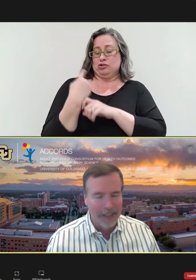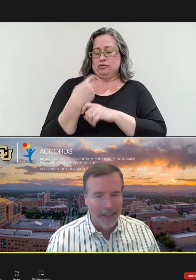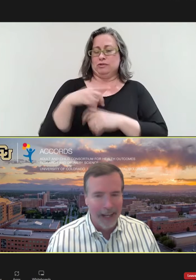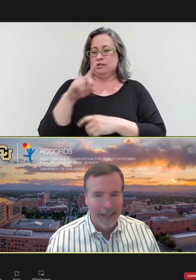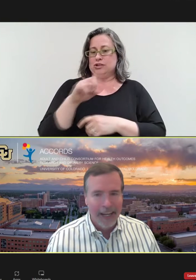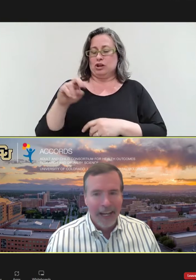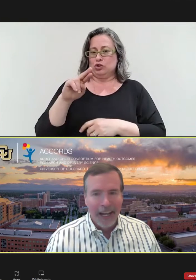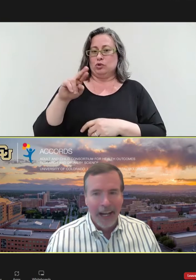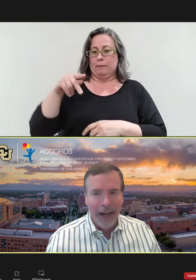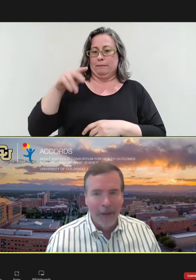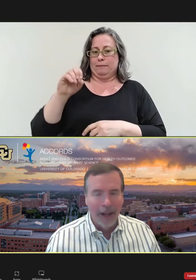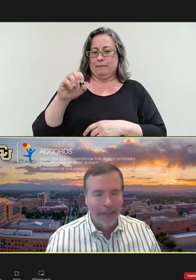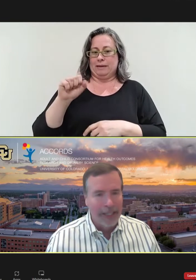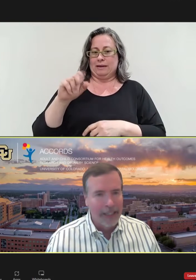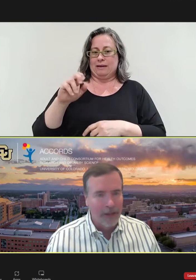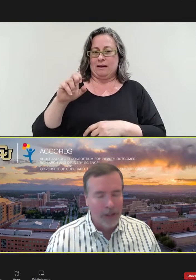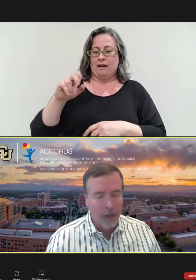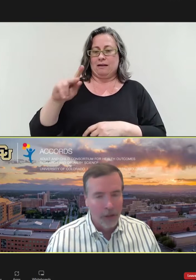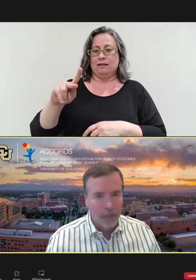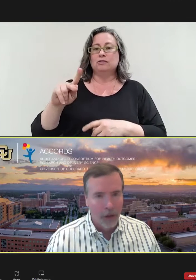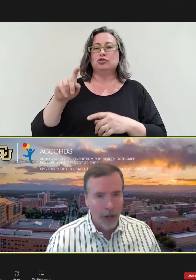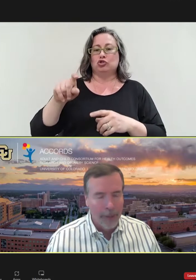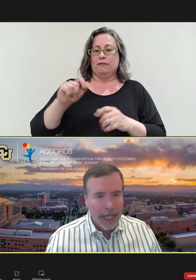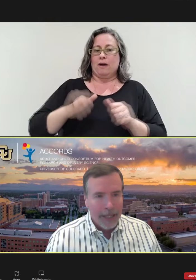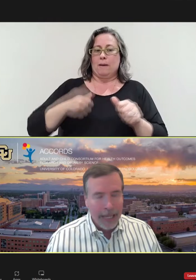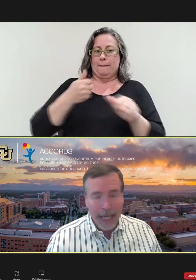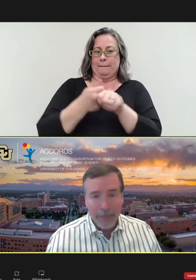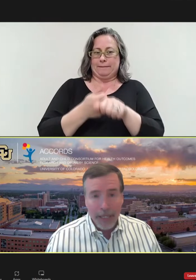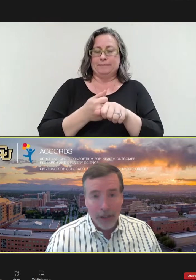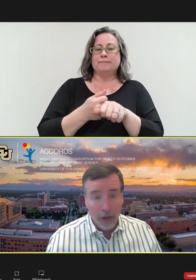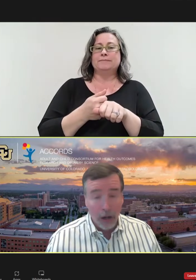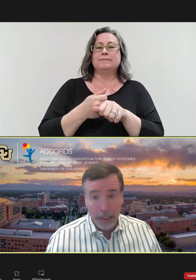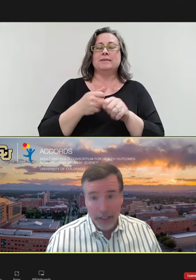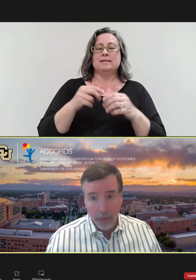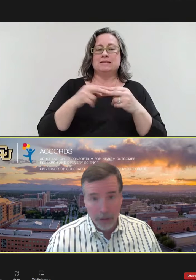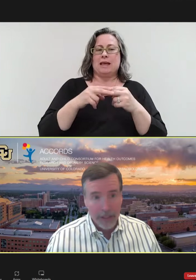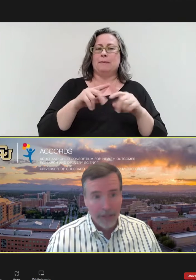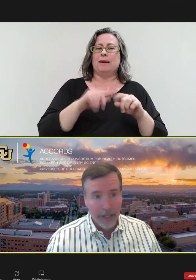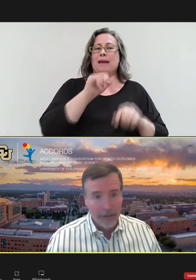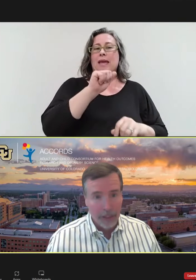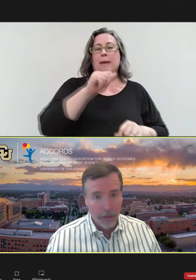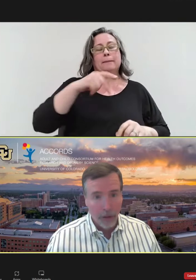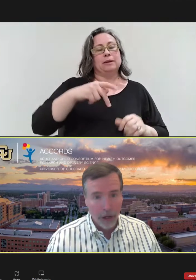slide on the Vaccines for Children program. The AAP strongly supports the VFC program,